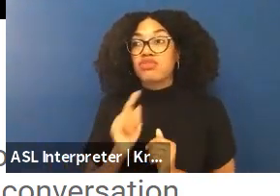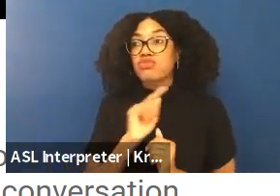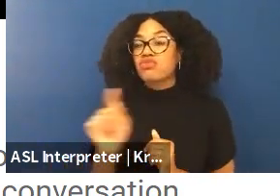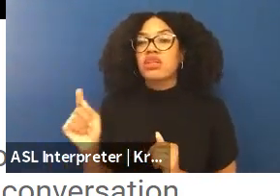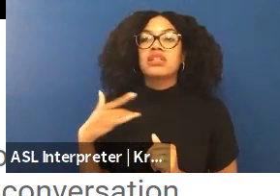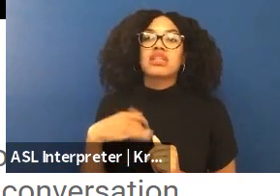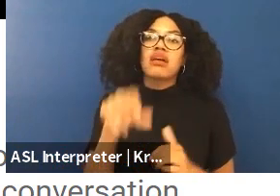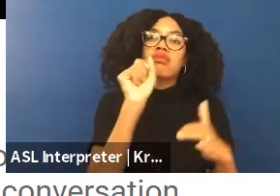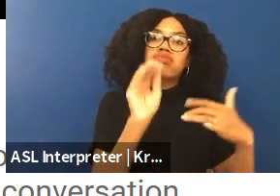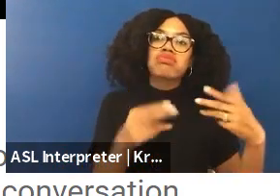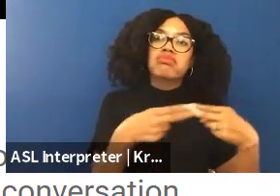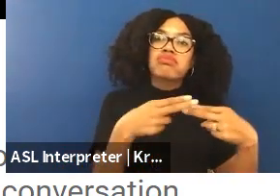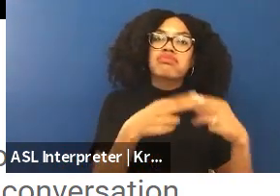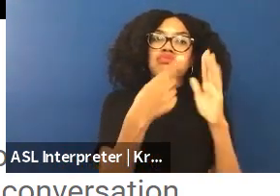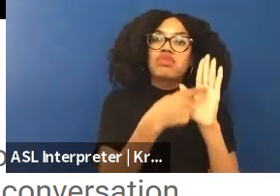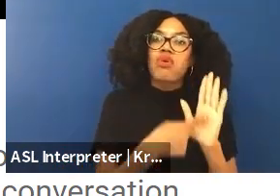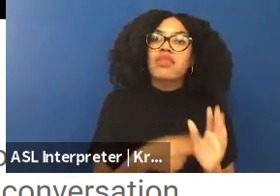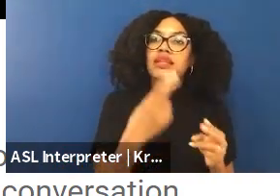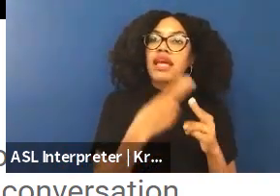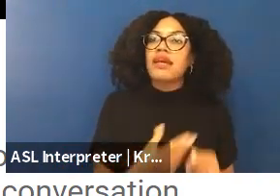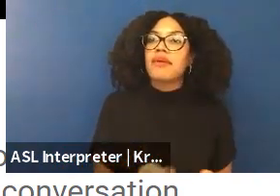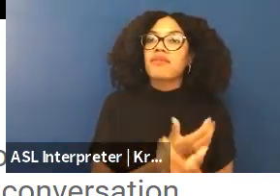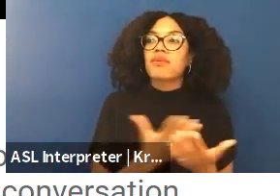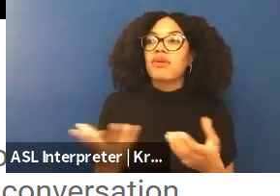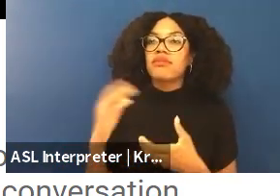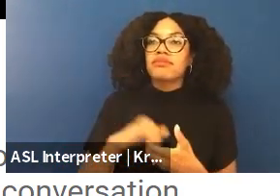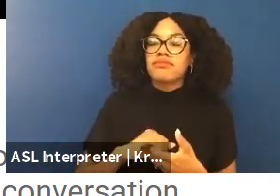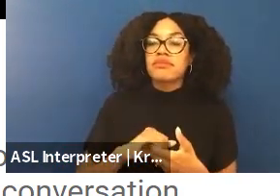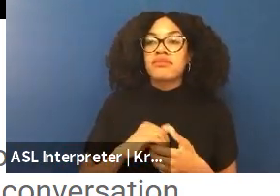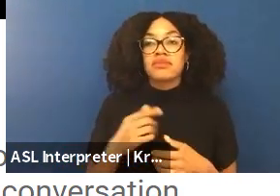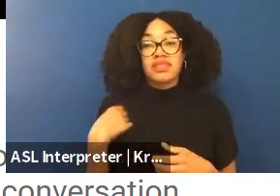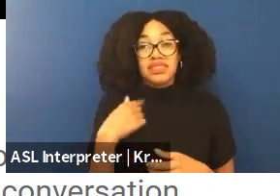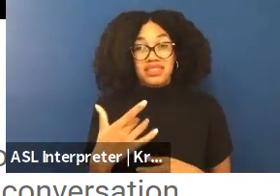celebration where we list everybody who's helped us. We end up with over 100 collaborators a year.